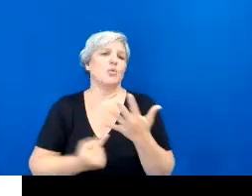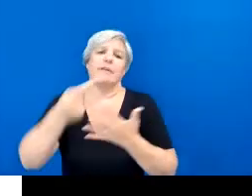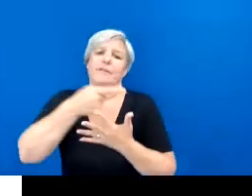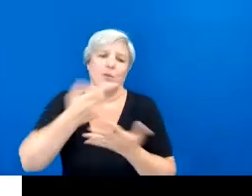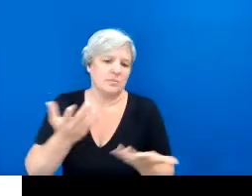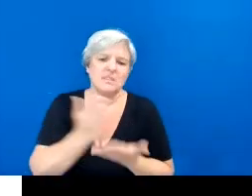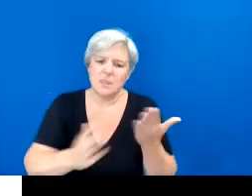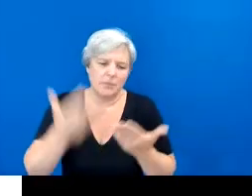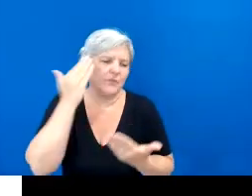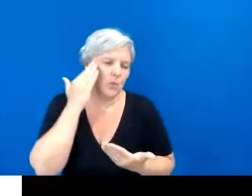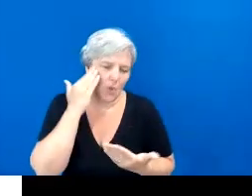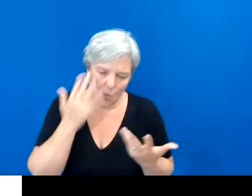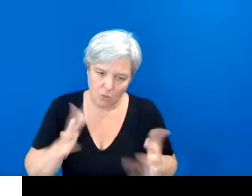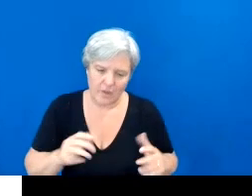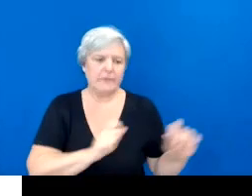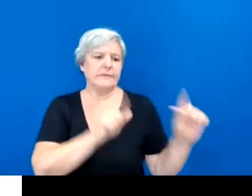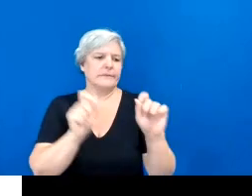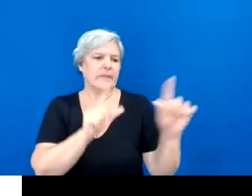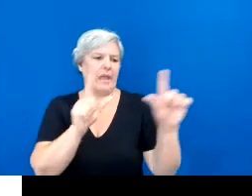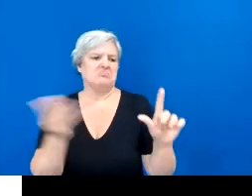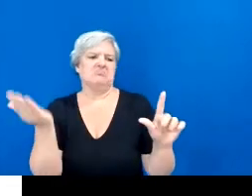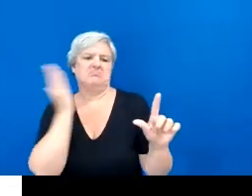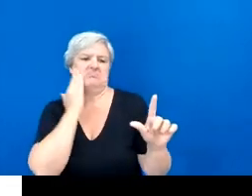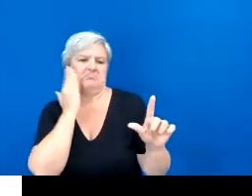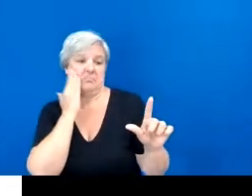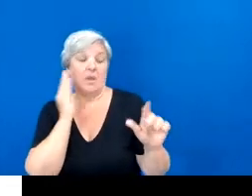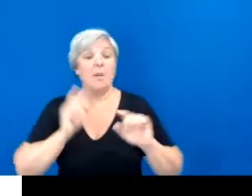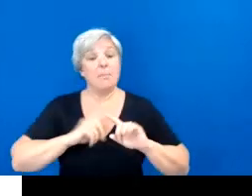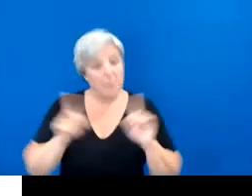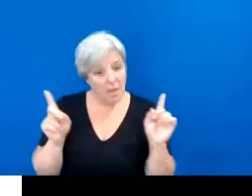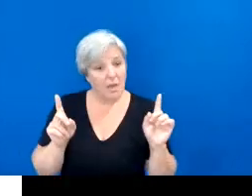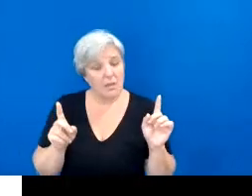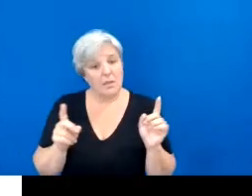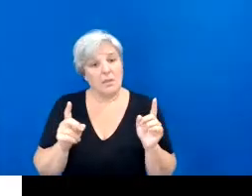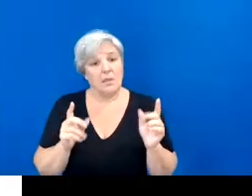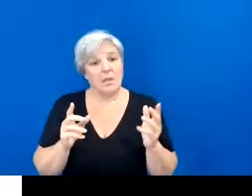and the slides are going to seem eerily familiar. But, you know, the thing